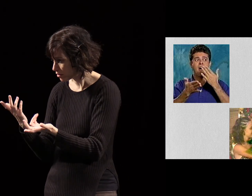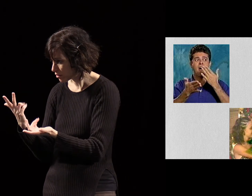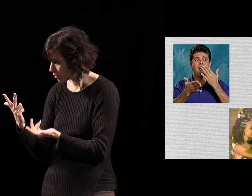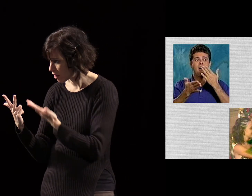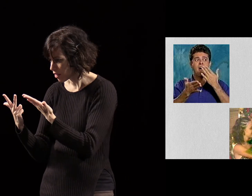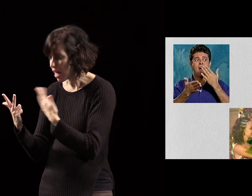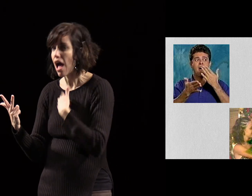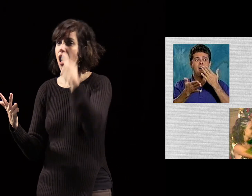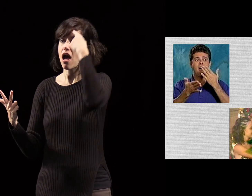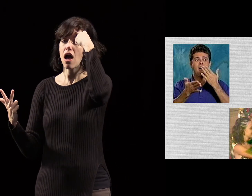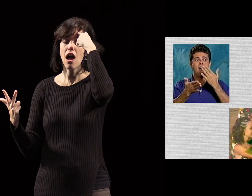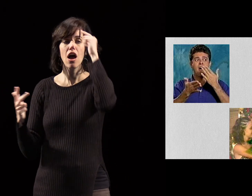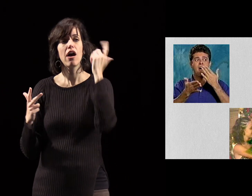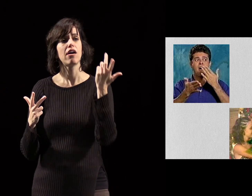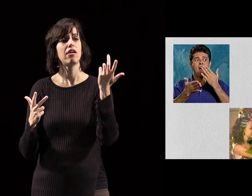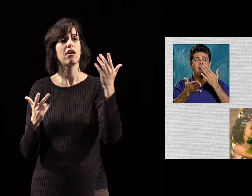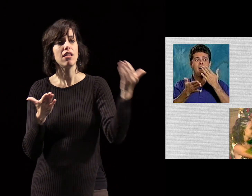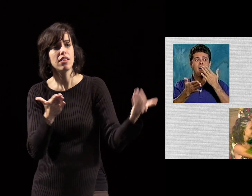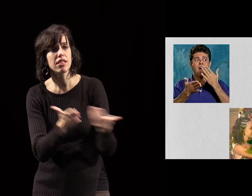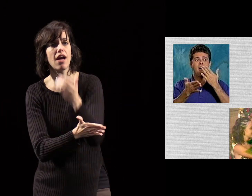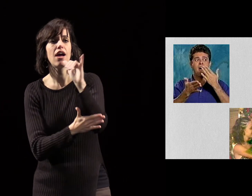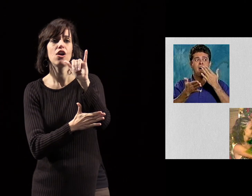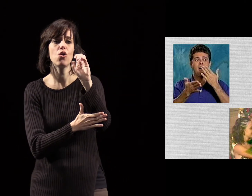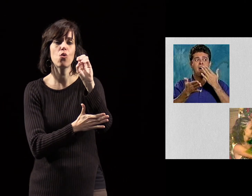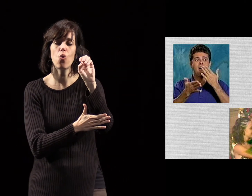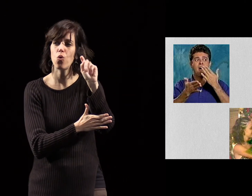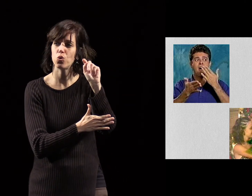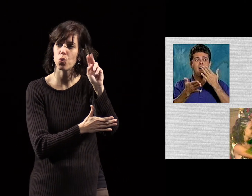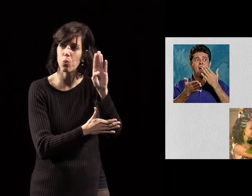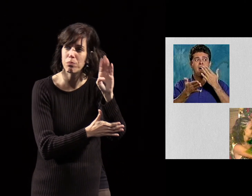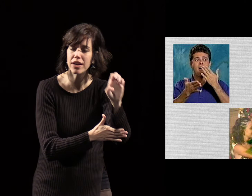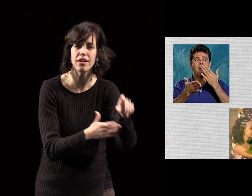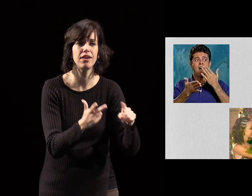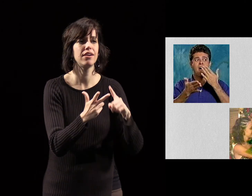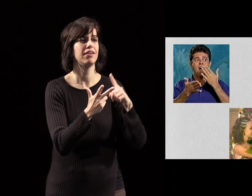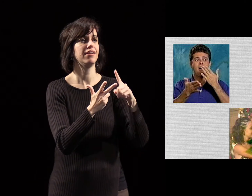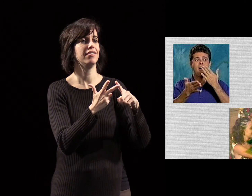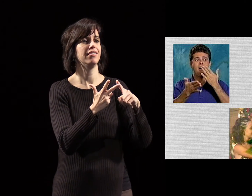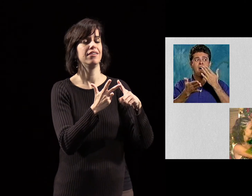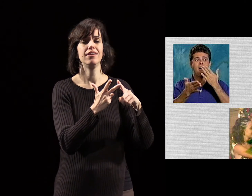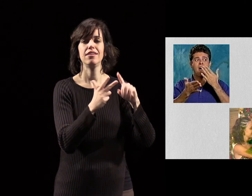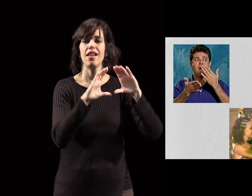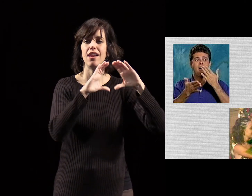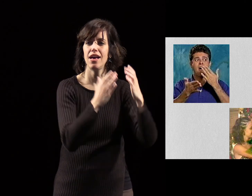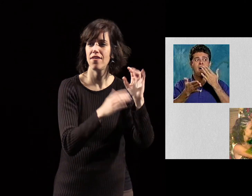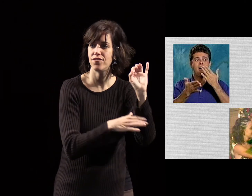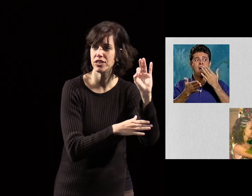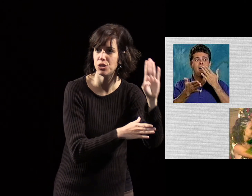And then it came to me. I should use YouTube. I can have that class on Facebook,